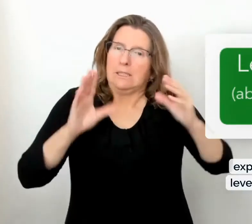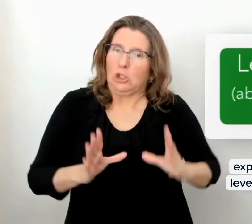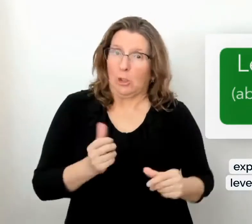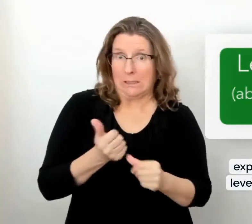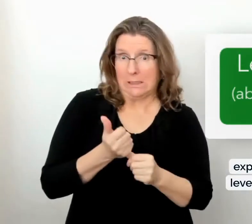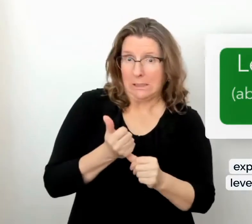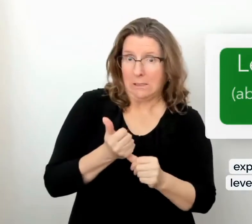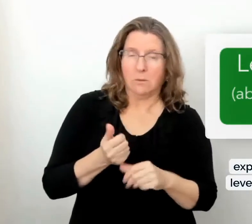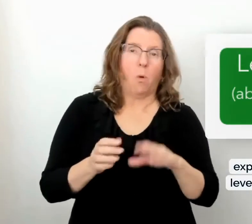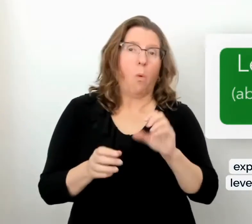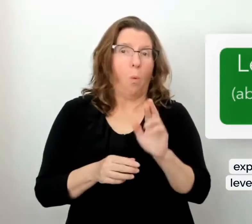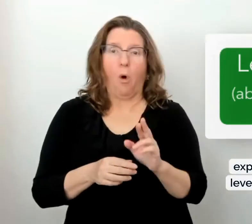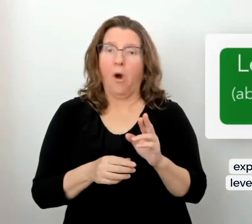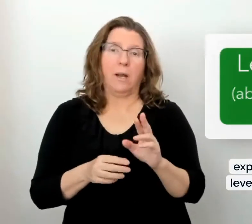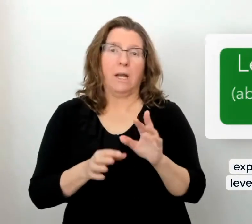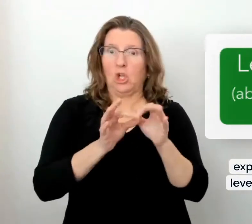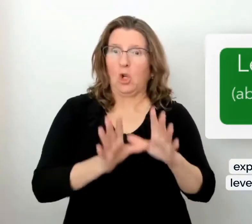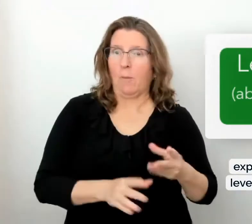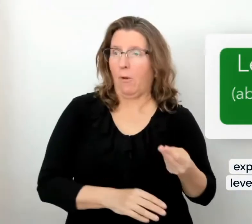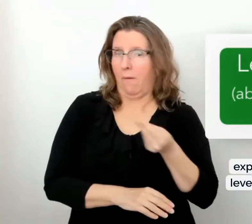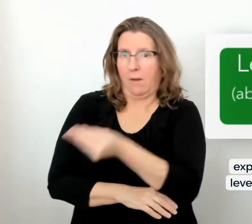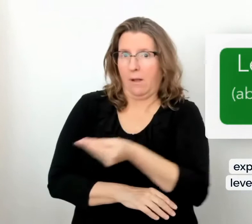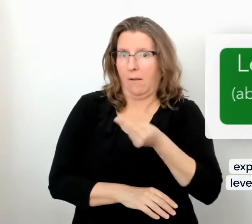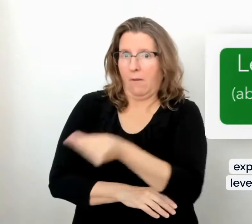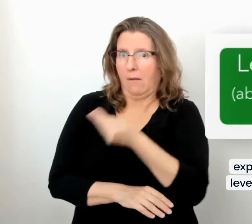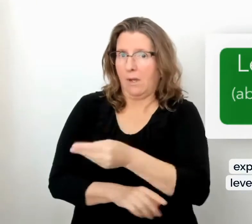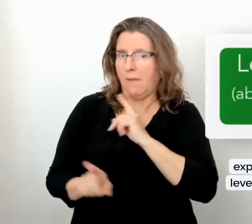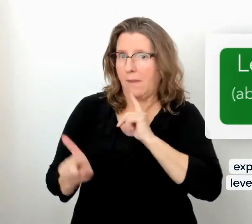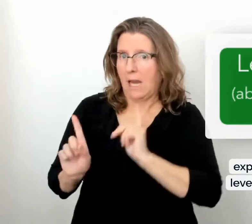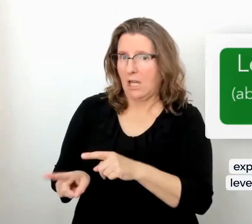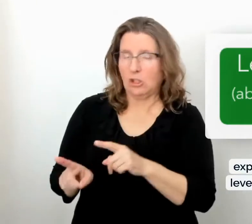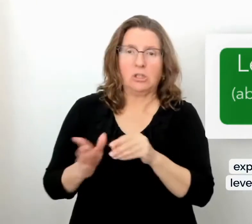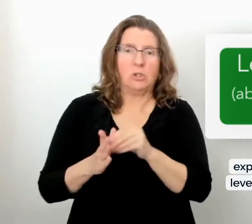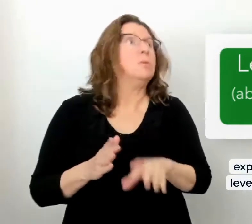Teachers' aides, or interpreters may be feeding the answers to the students.